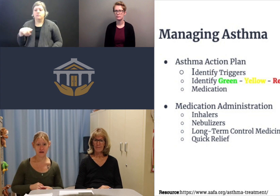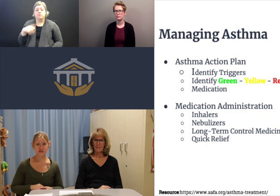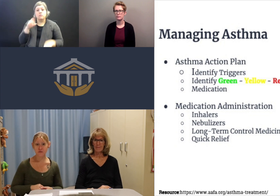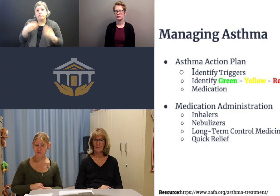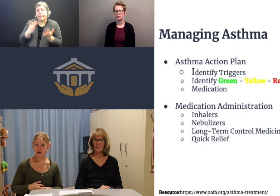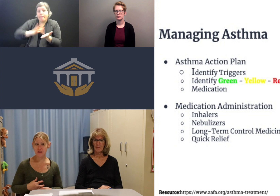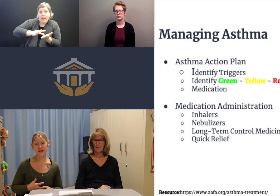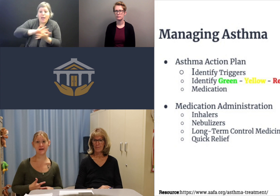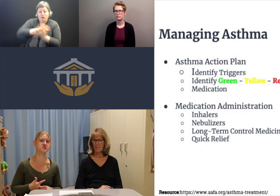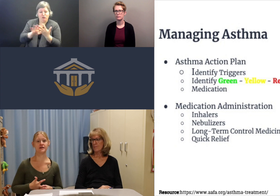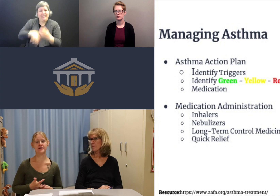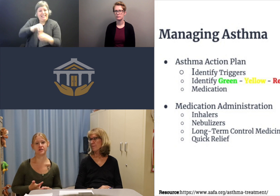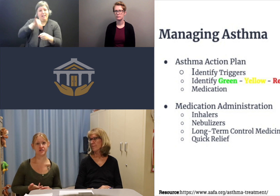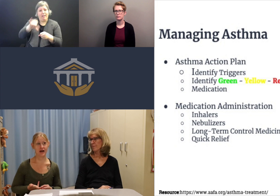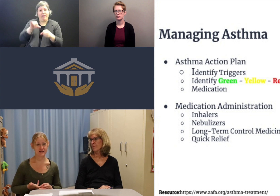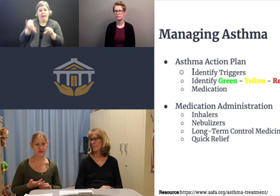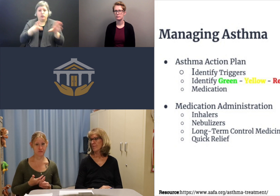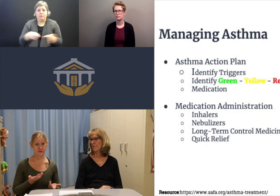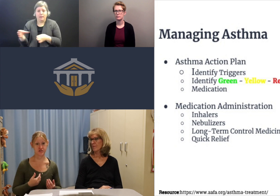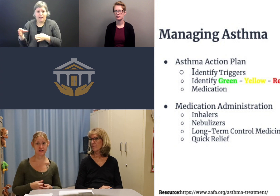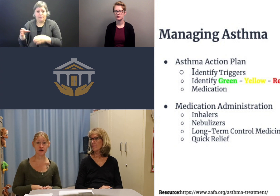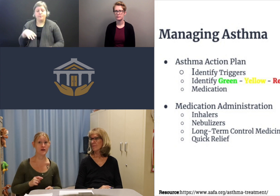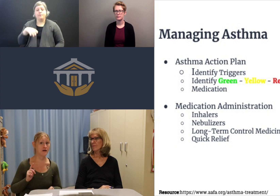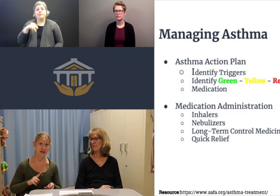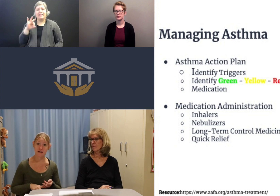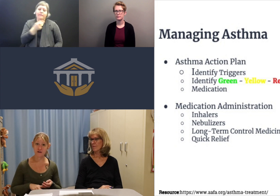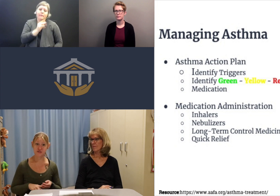so when we go to the medication administration as pam was mentioning, you know, we have inhalers.